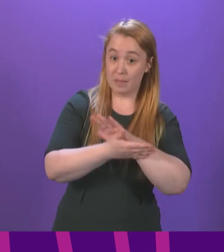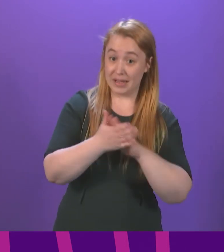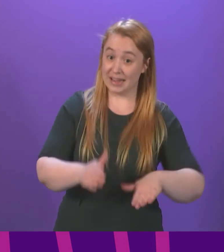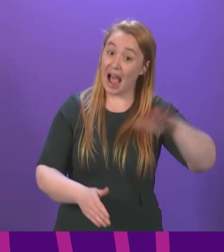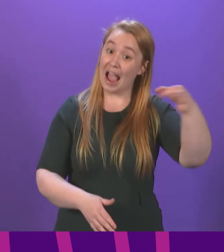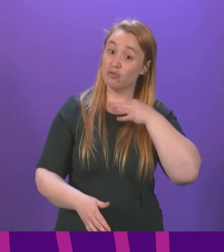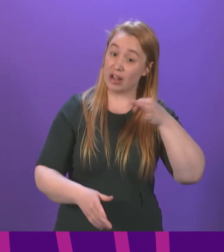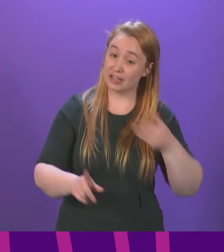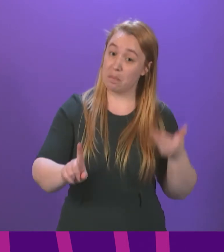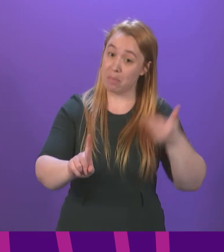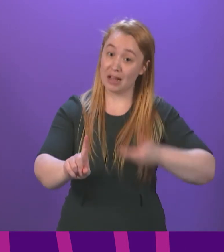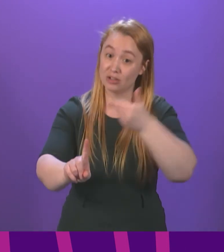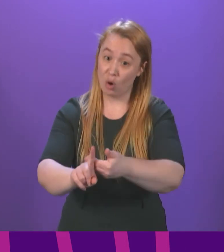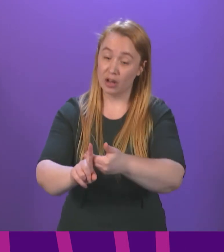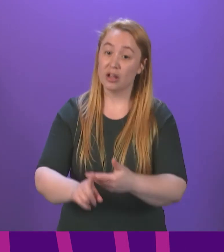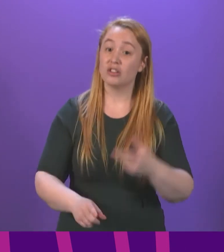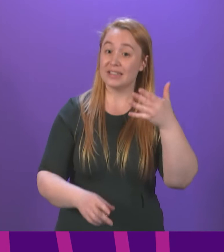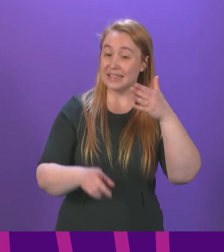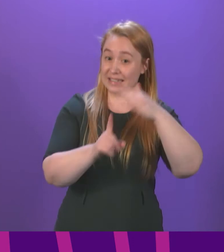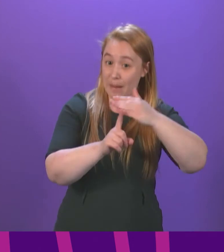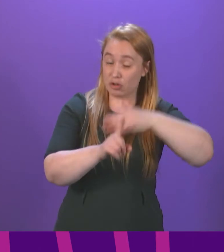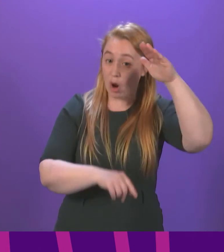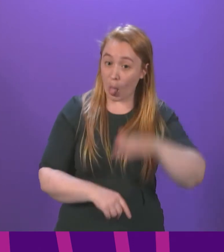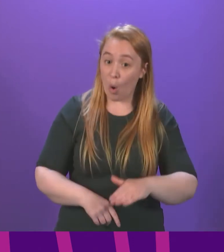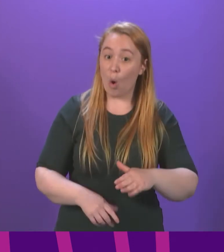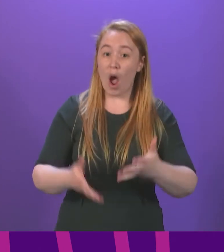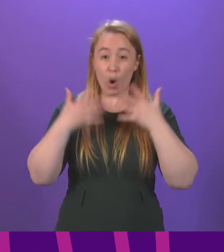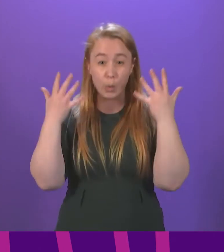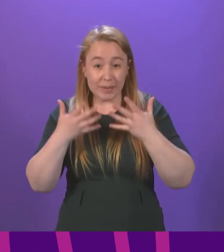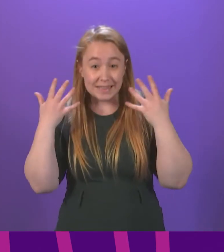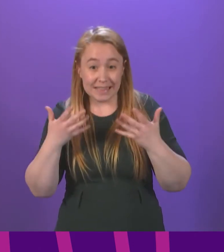of transmission due to factors such as low temperatures, high humidity and limited ventilation.